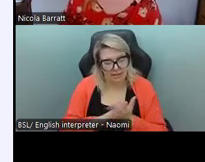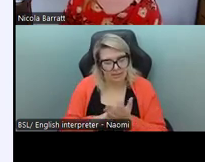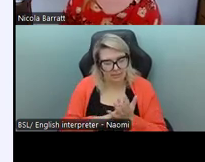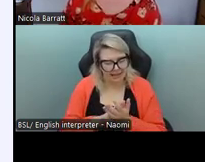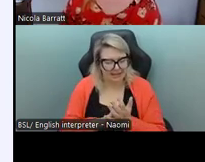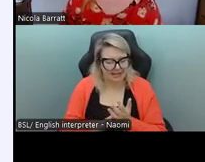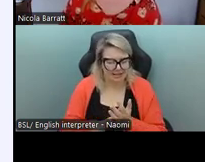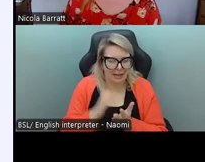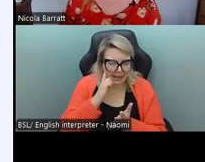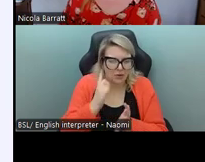if you really need that data.